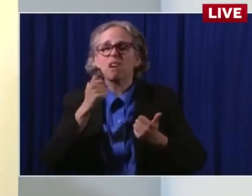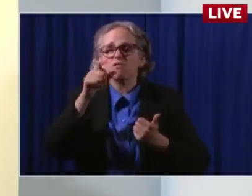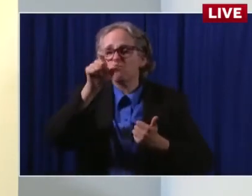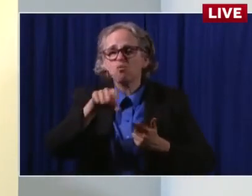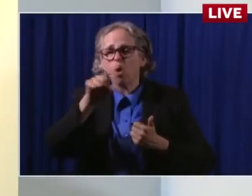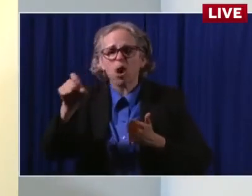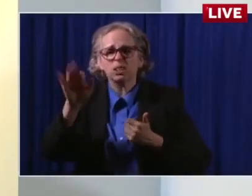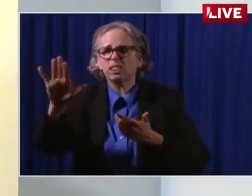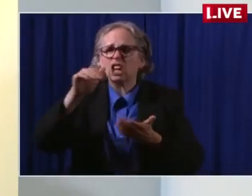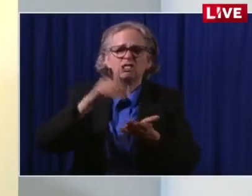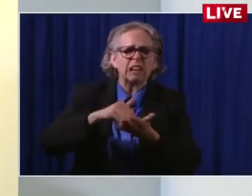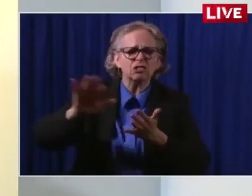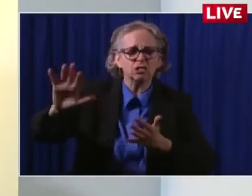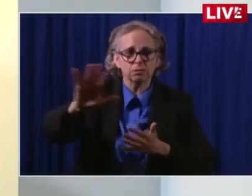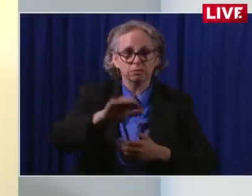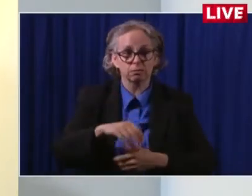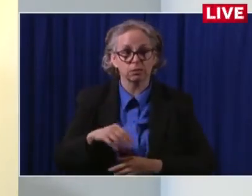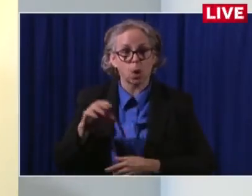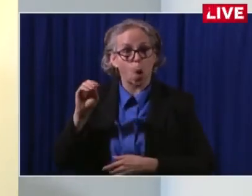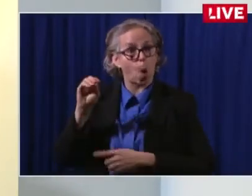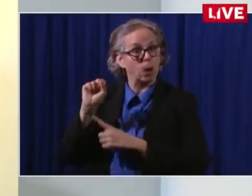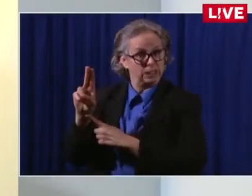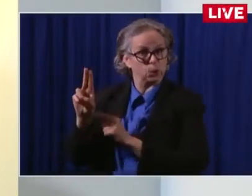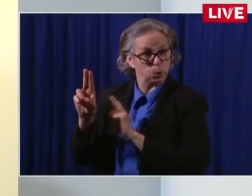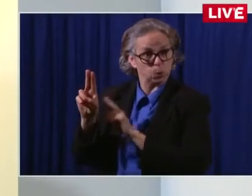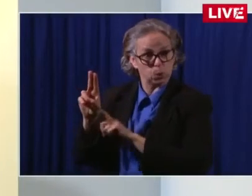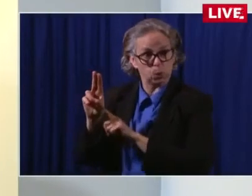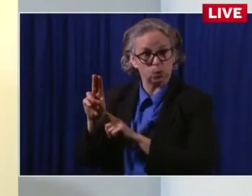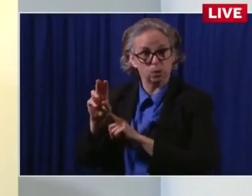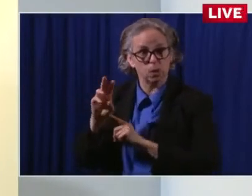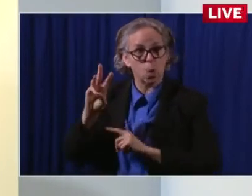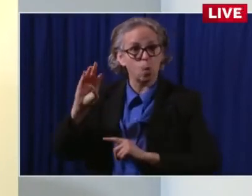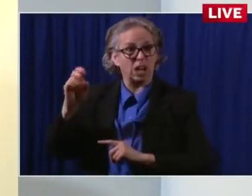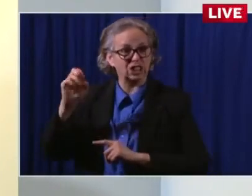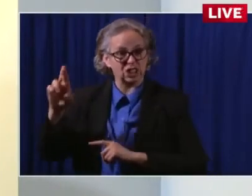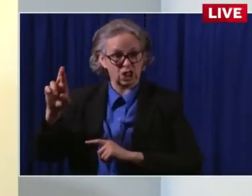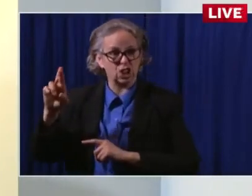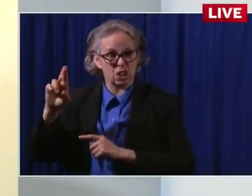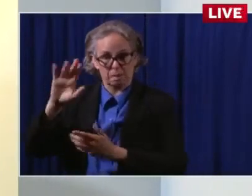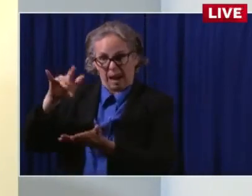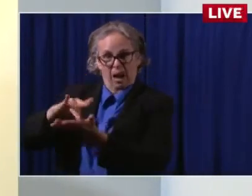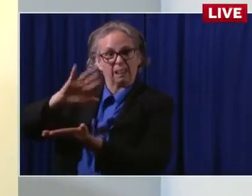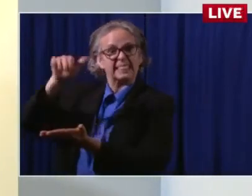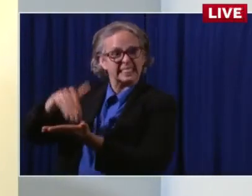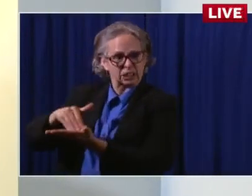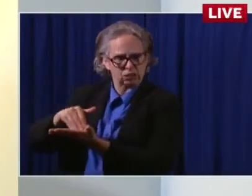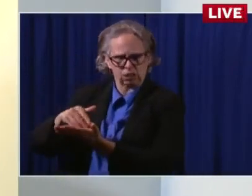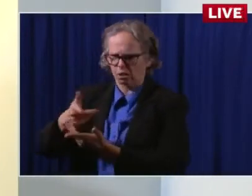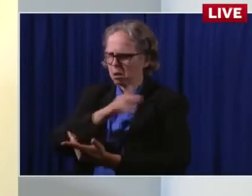RE ROSSBLOOD.ORG/PLASMAFORCOVID. OUR CONTACT ANY RED CROSS OR PLASMA DONOR CENTER.